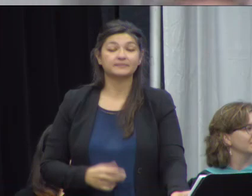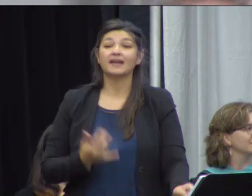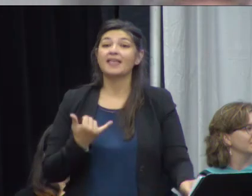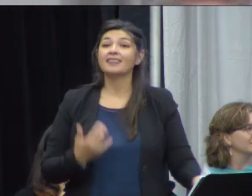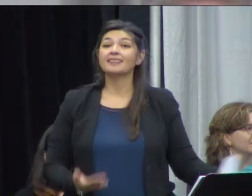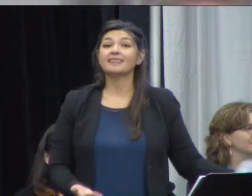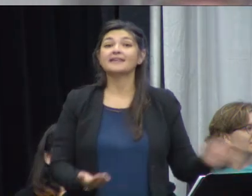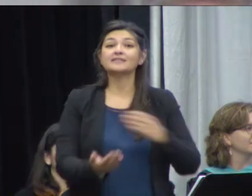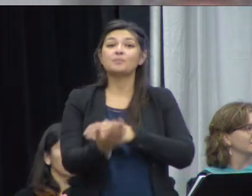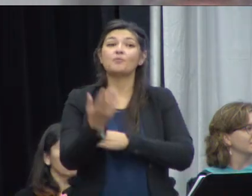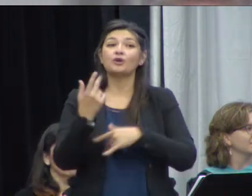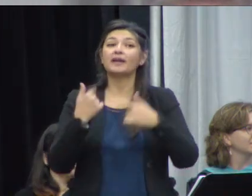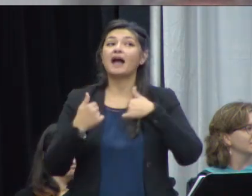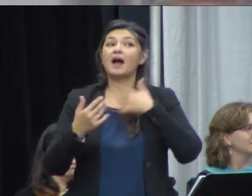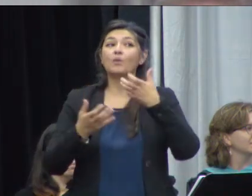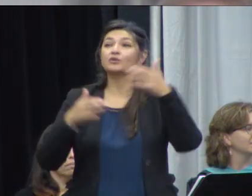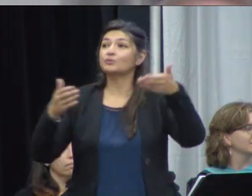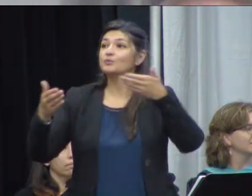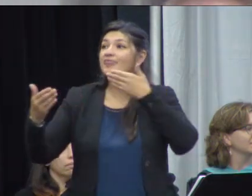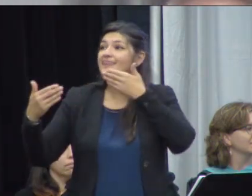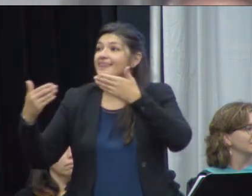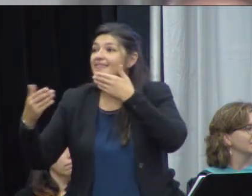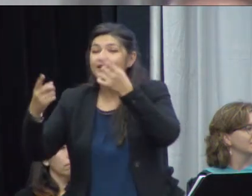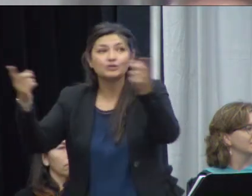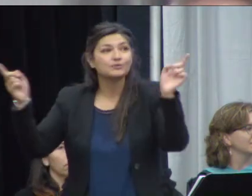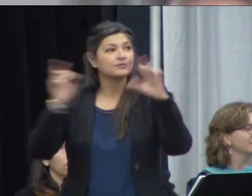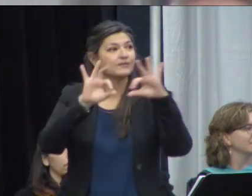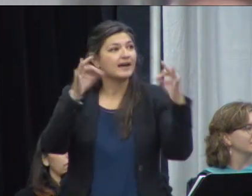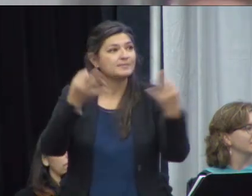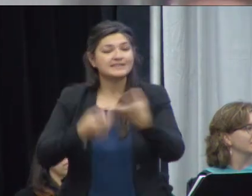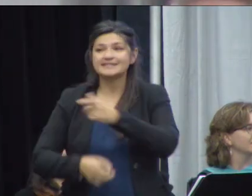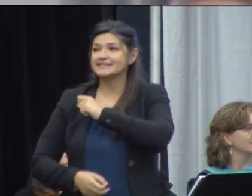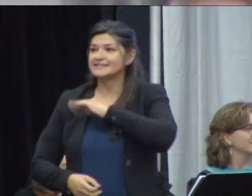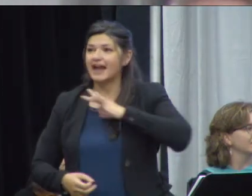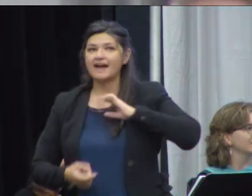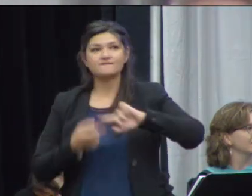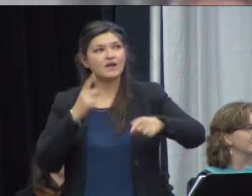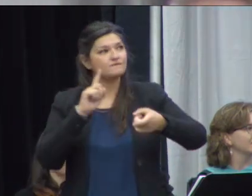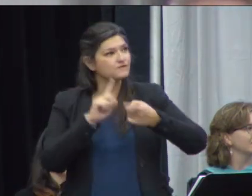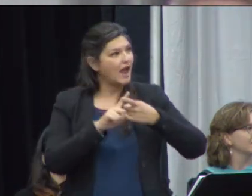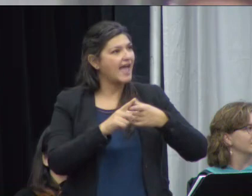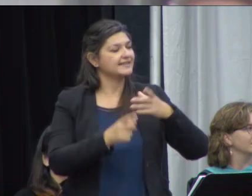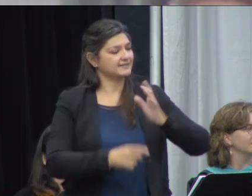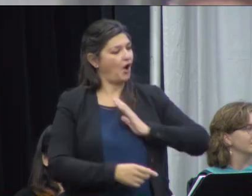and thank each of our families, staff, friends, and distinguished guests for joining us today